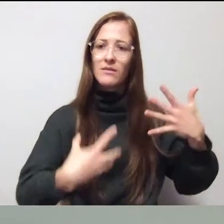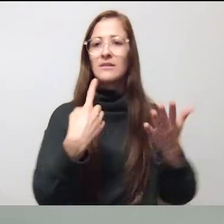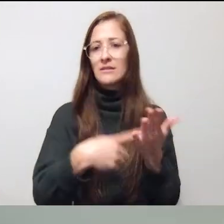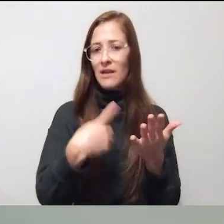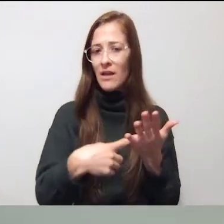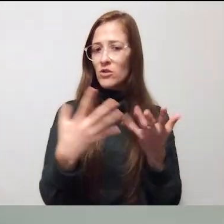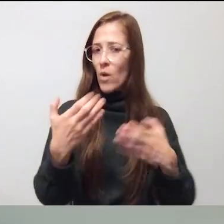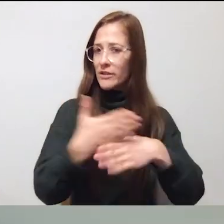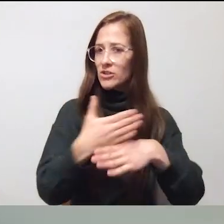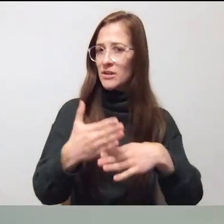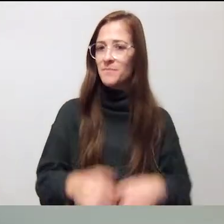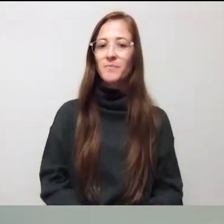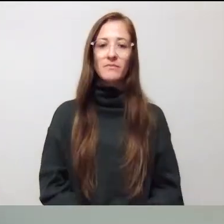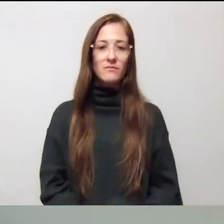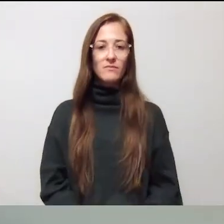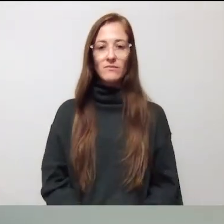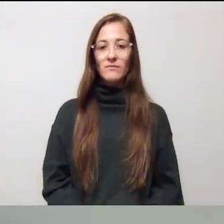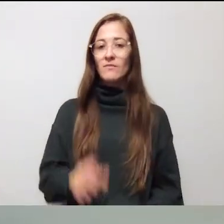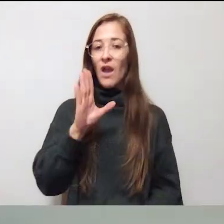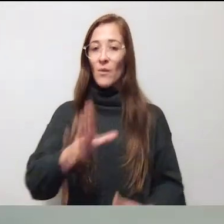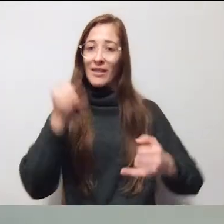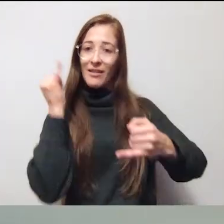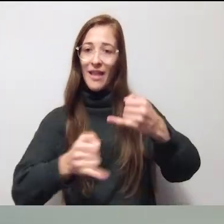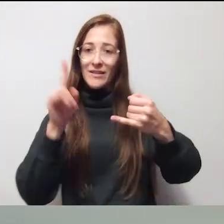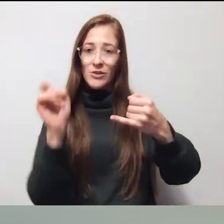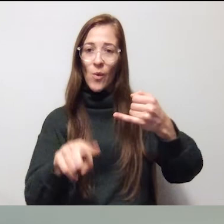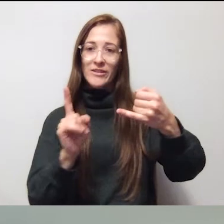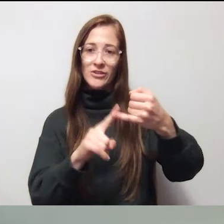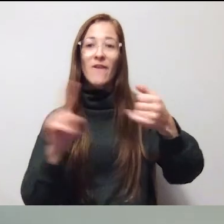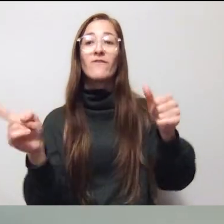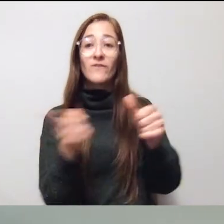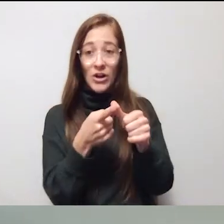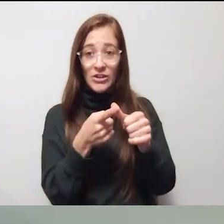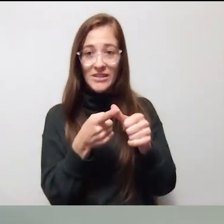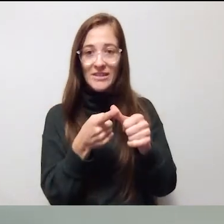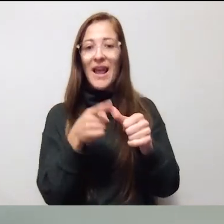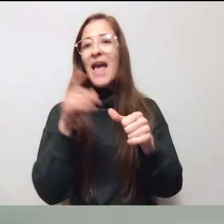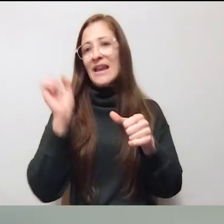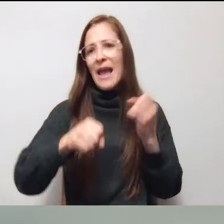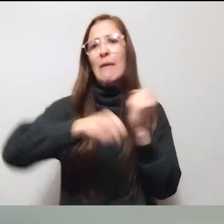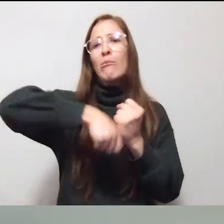So I will address the last part of your question first, and I could go on for eons about the amazing things